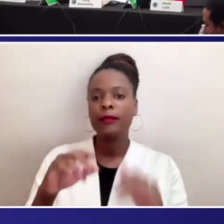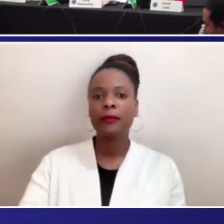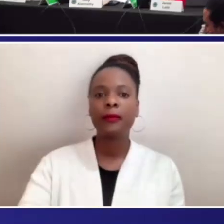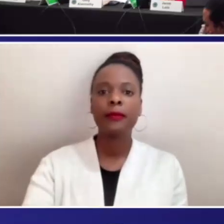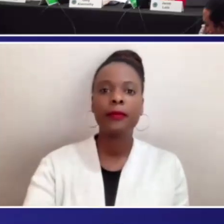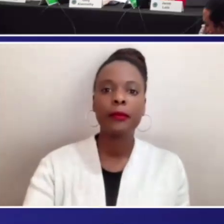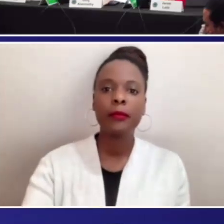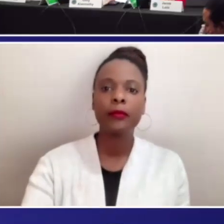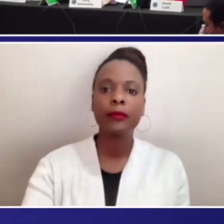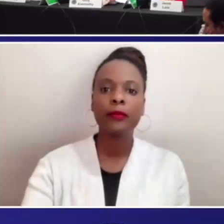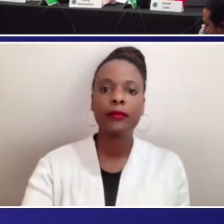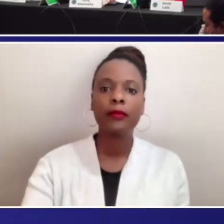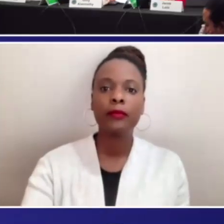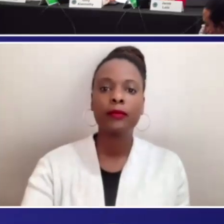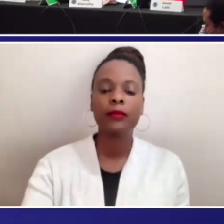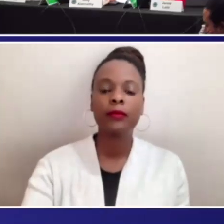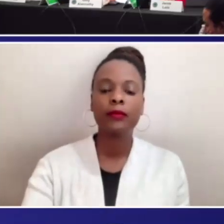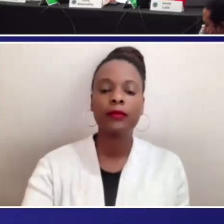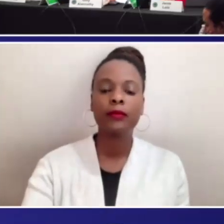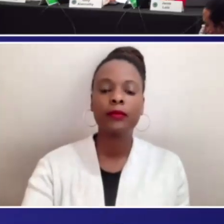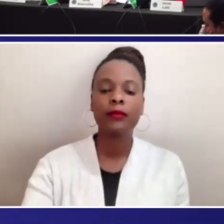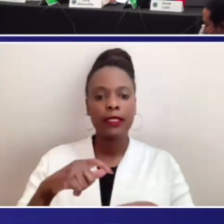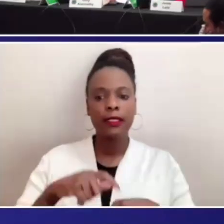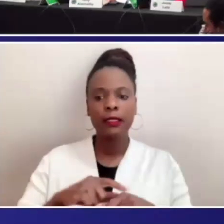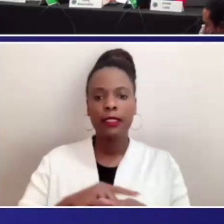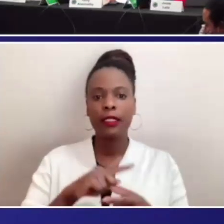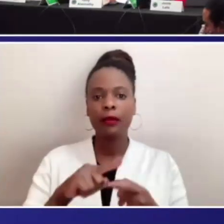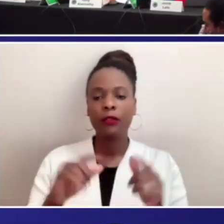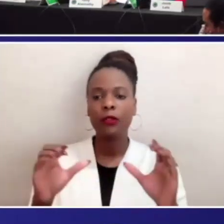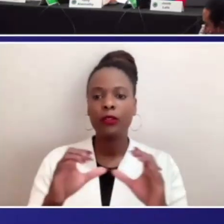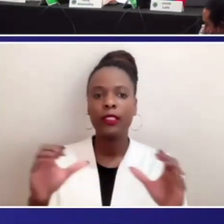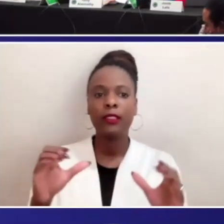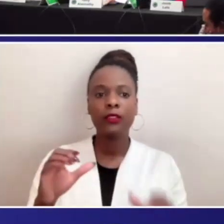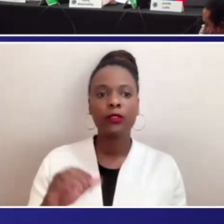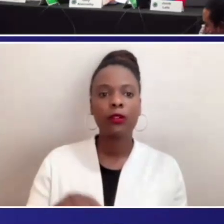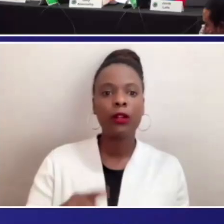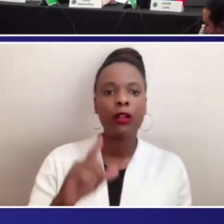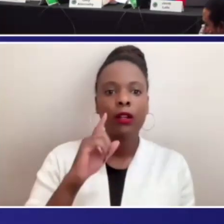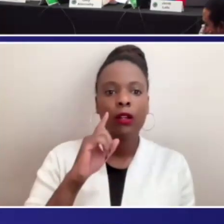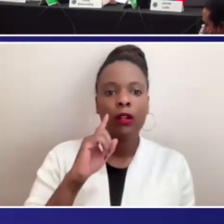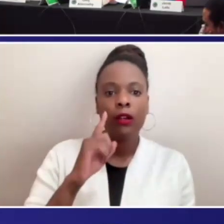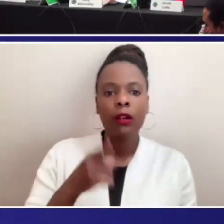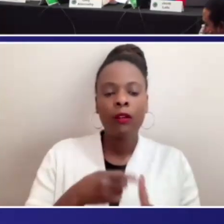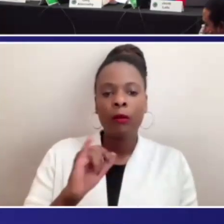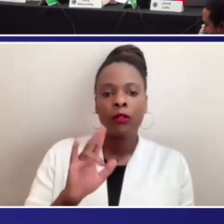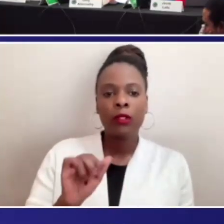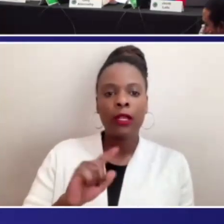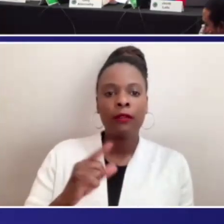Expected time to credential from July 1, 2026. The expected time for a student to complete a program that is equal to,